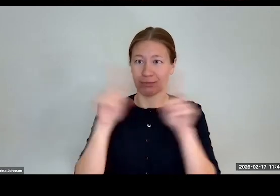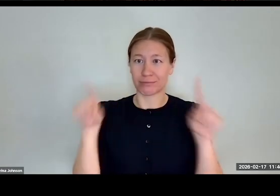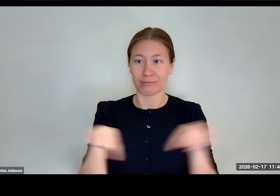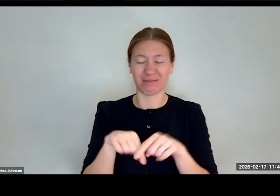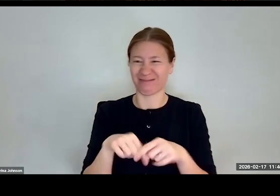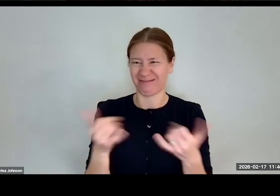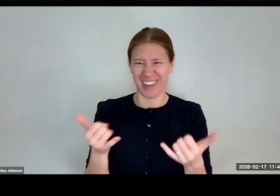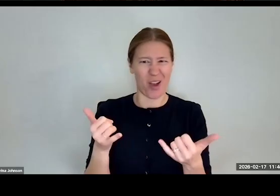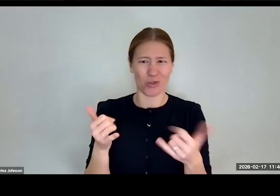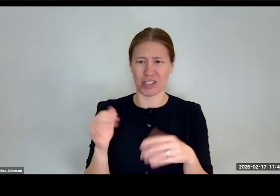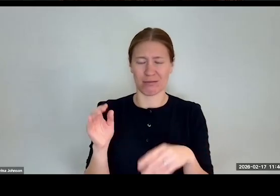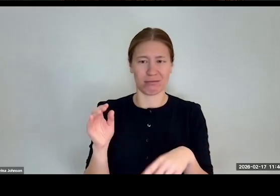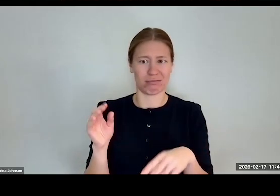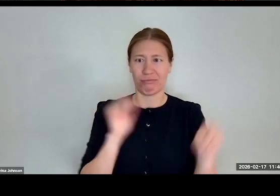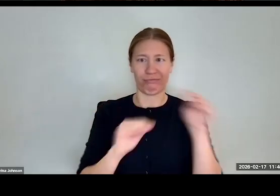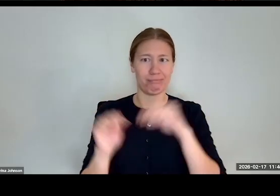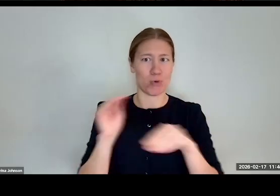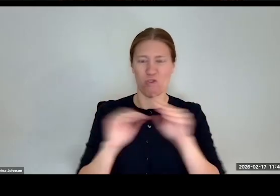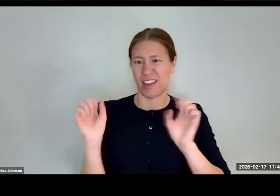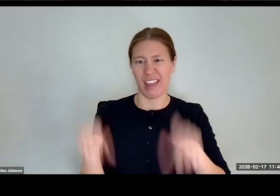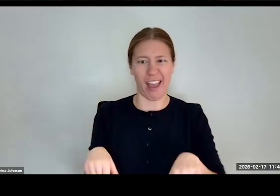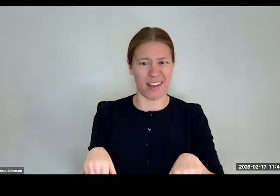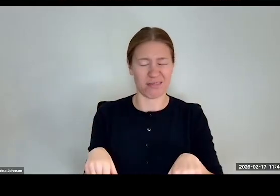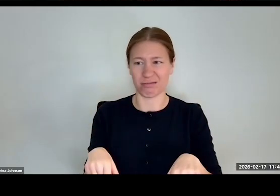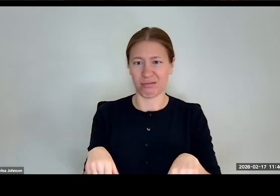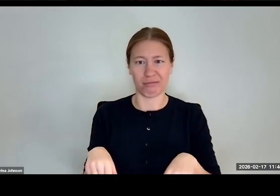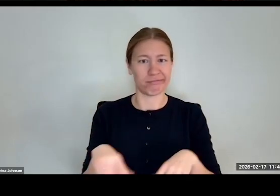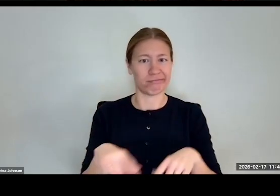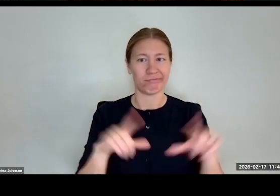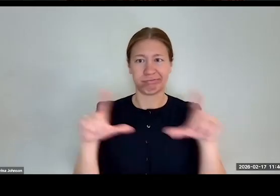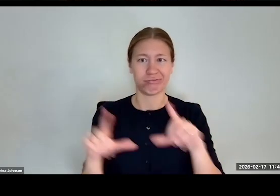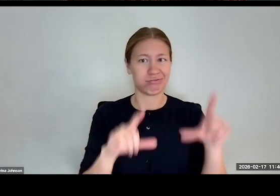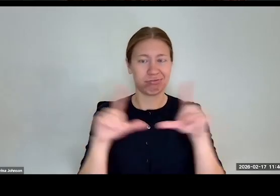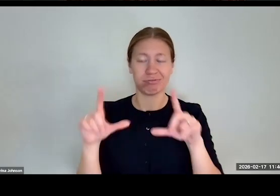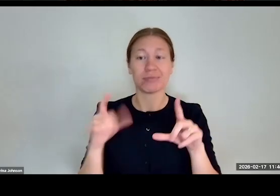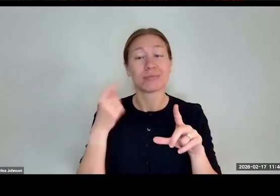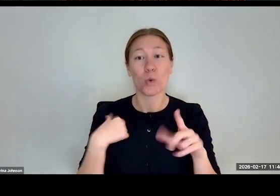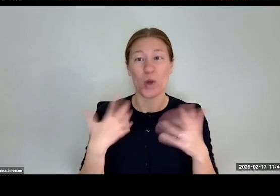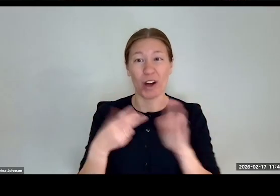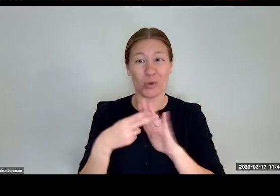and free in the editable layer of our slide, we want to actually add this as a true background image.